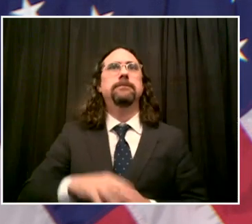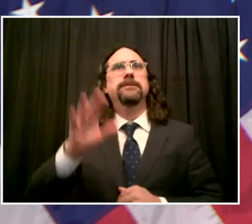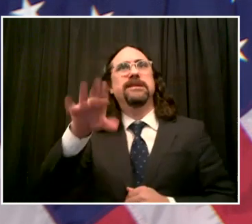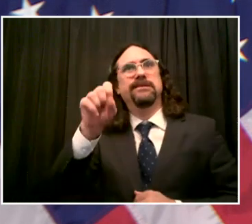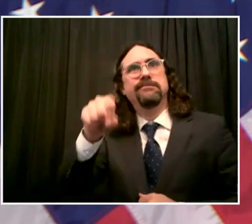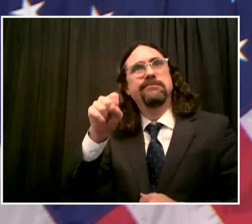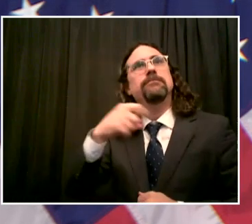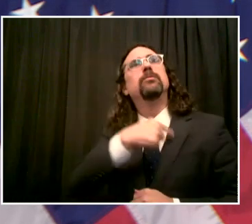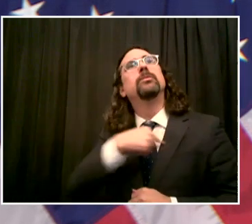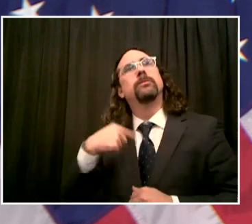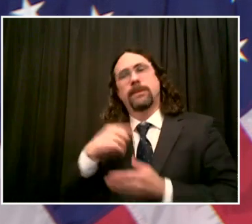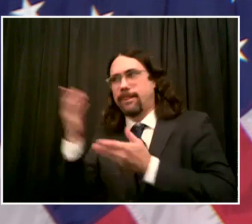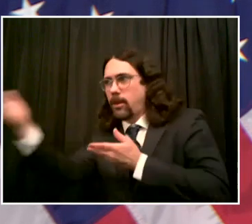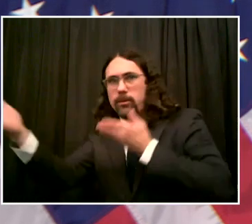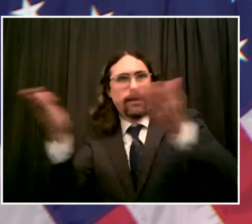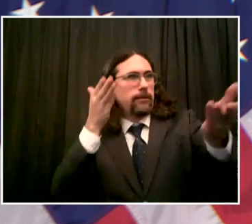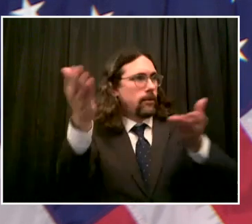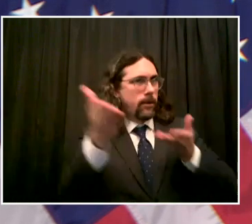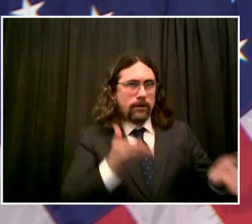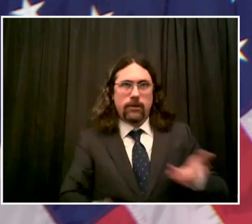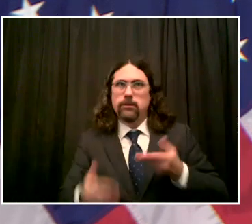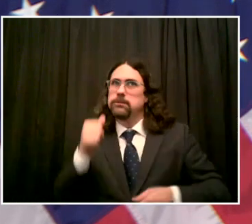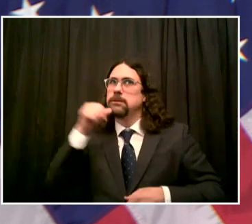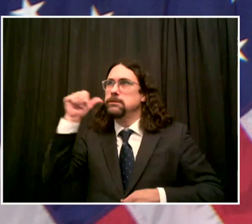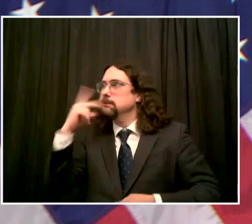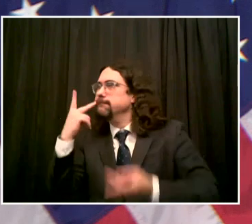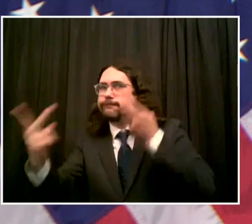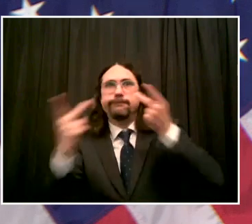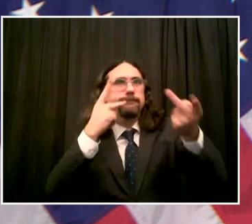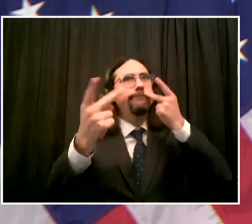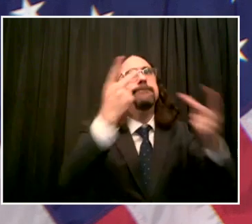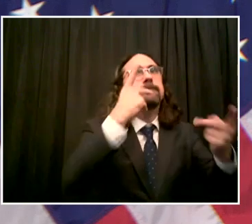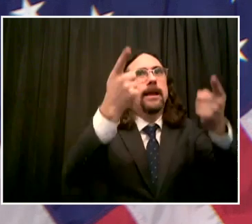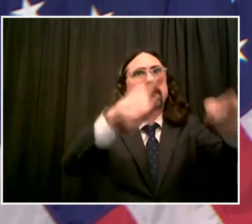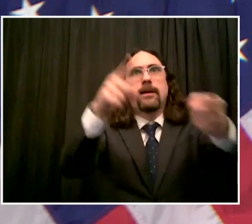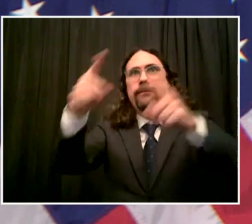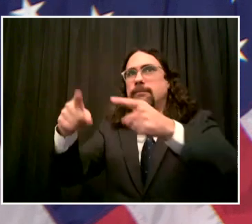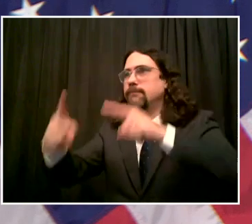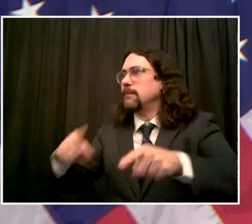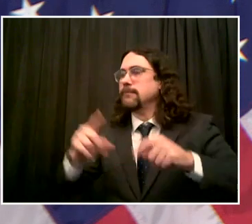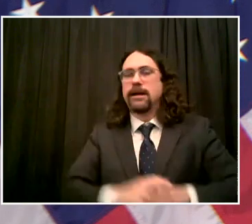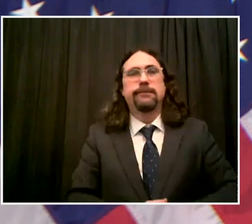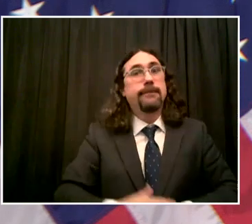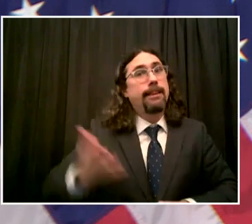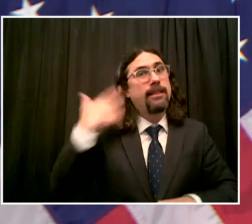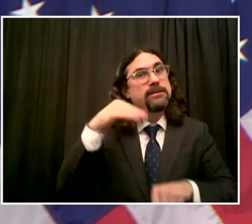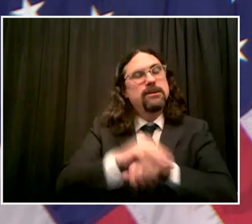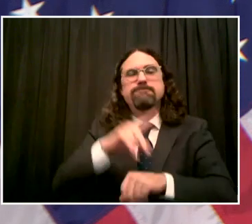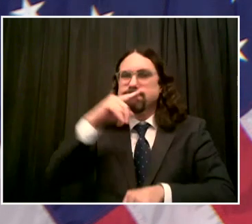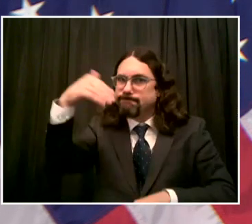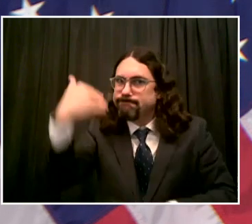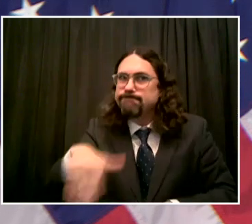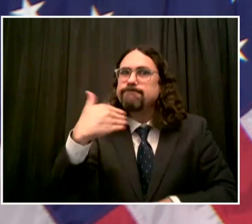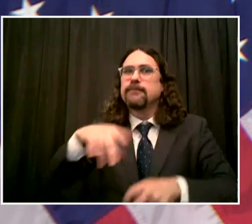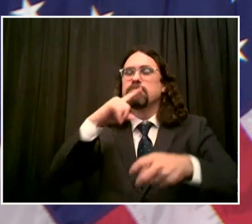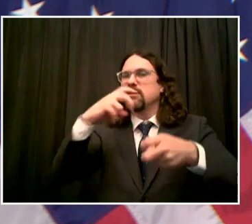OFFICERS DEALING WITH A LOT OF